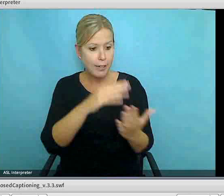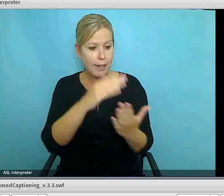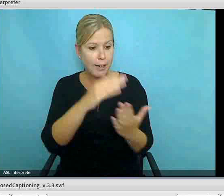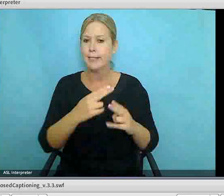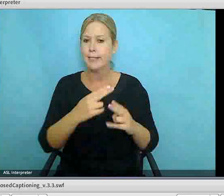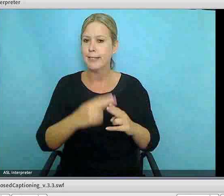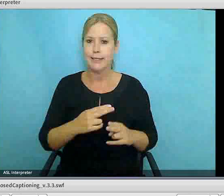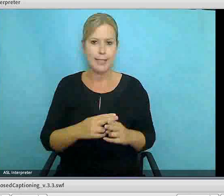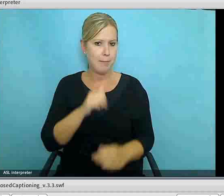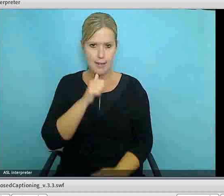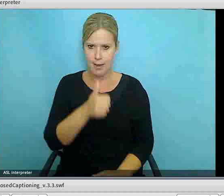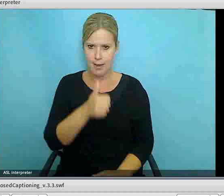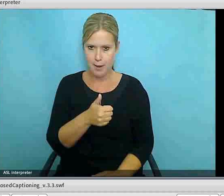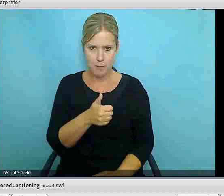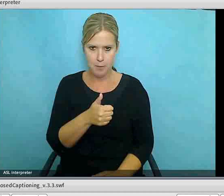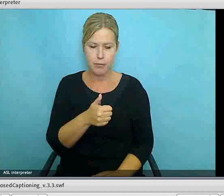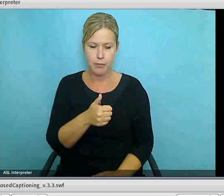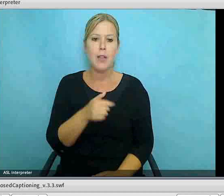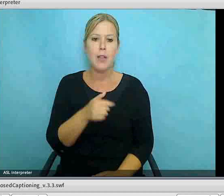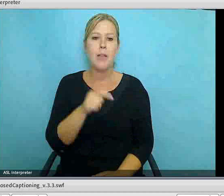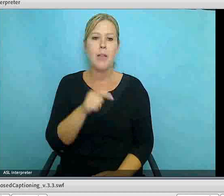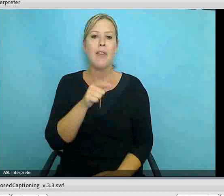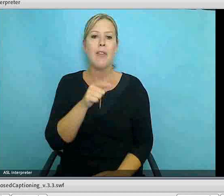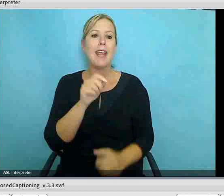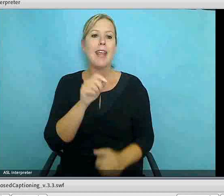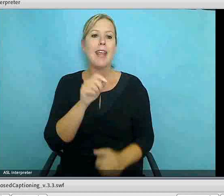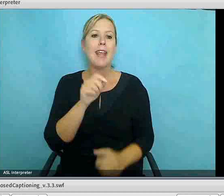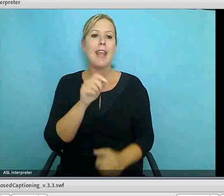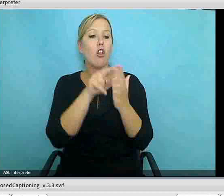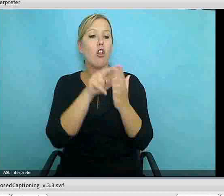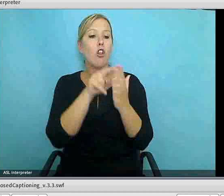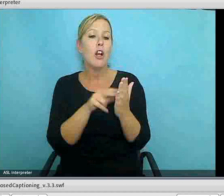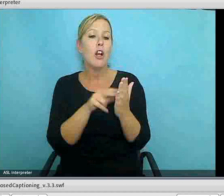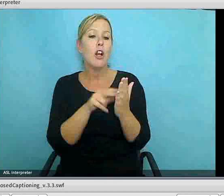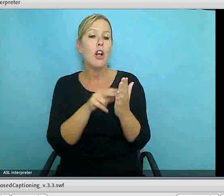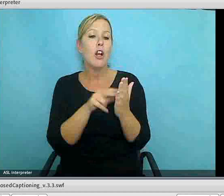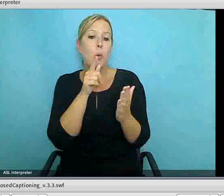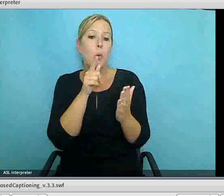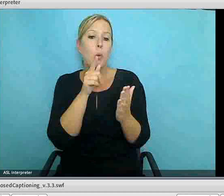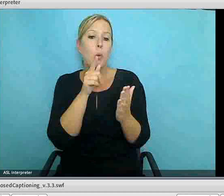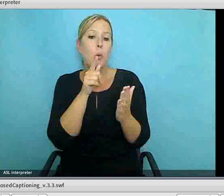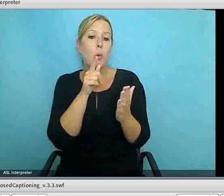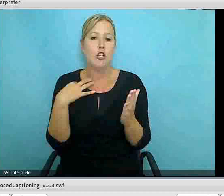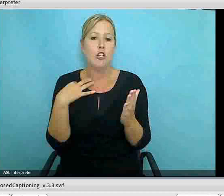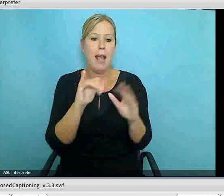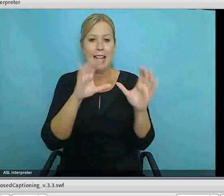First of all, are they -- do they have MassHealth Standard or CommonHealth?